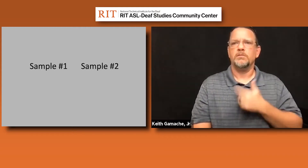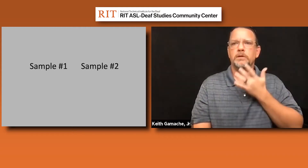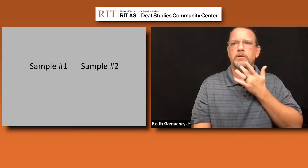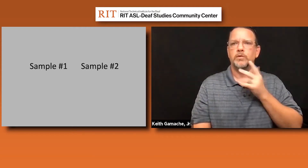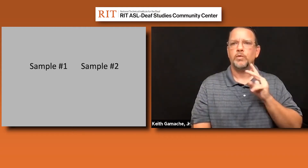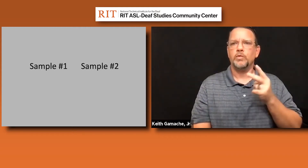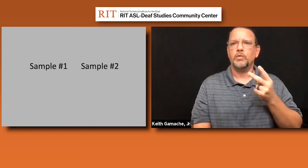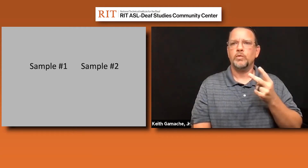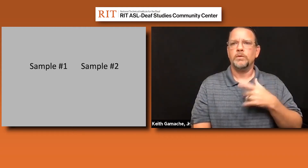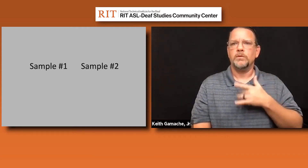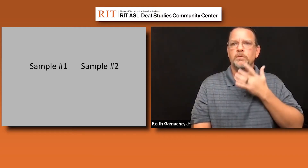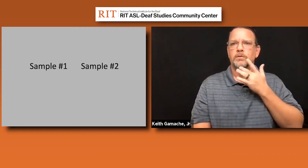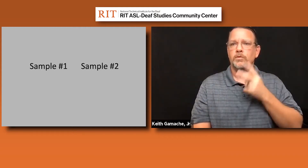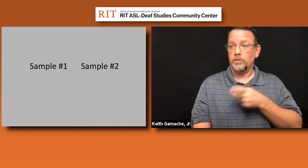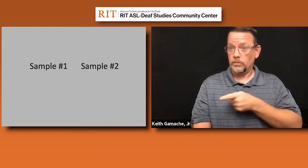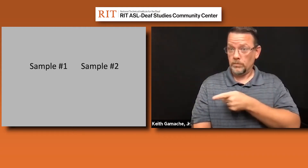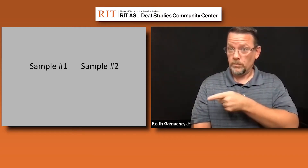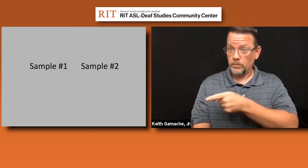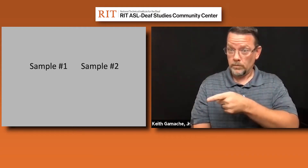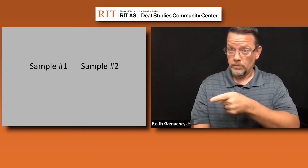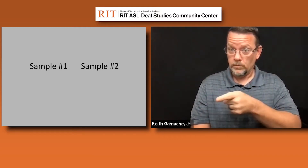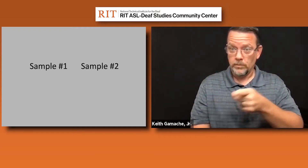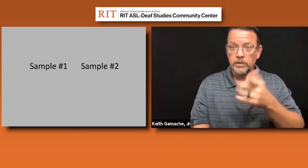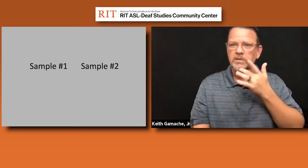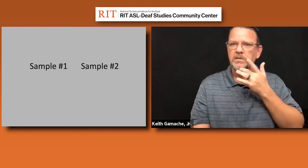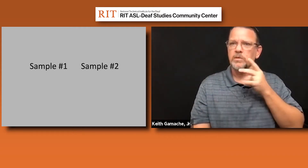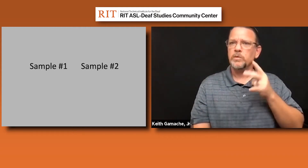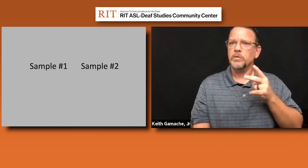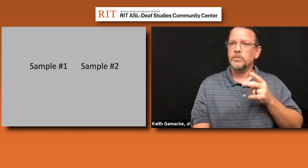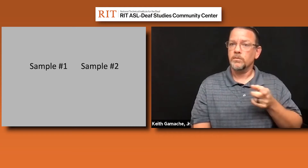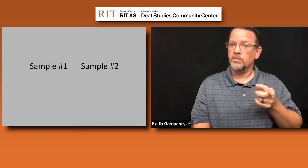Typically, people say that they like the second sample.